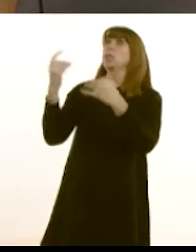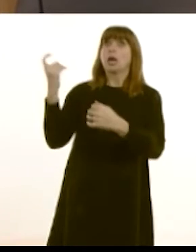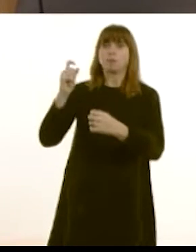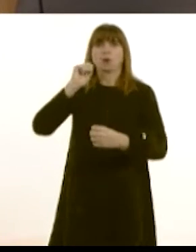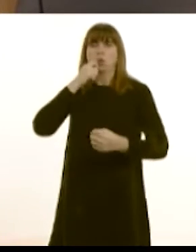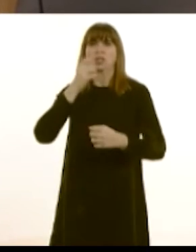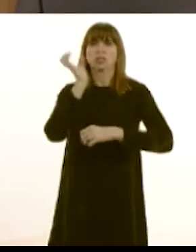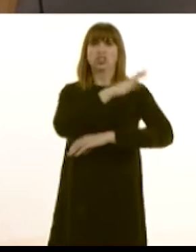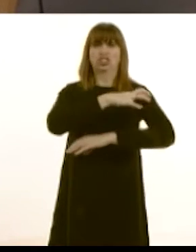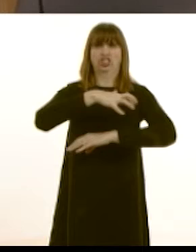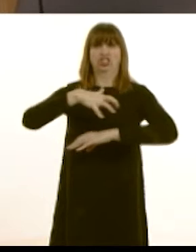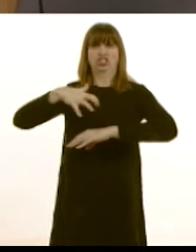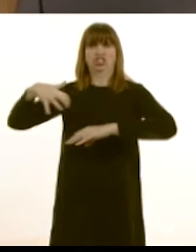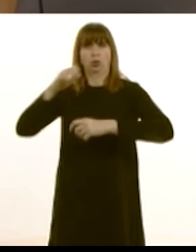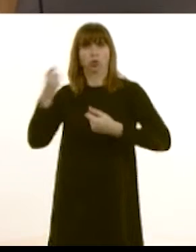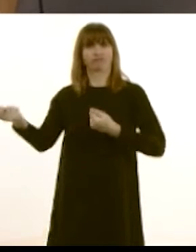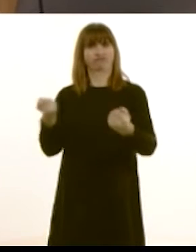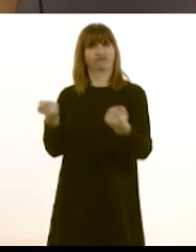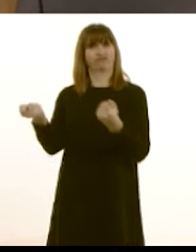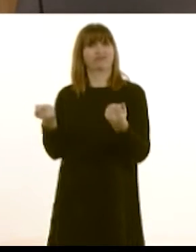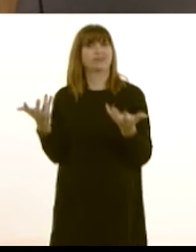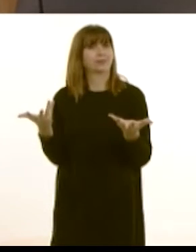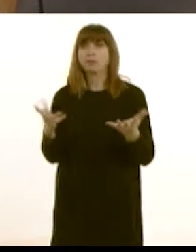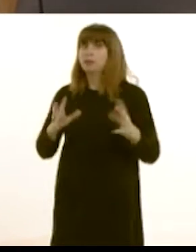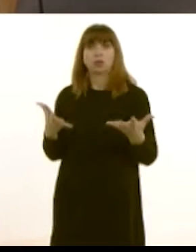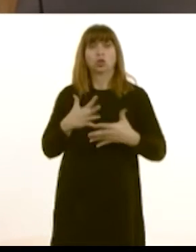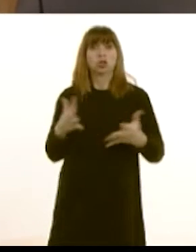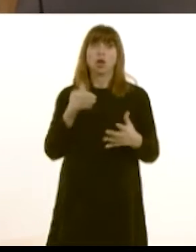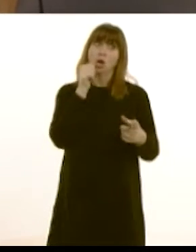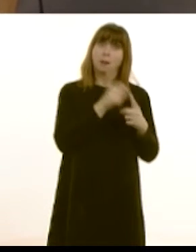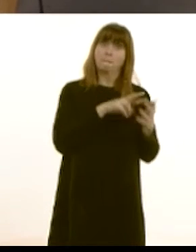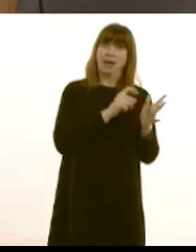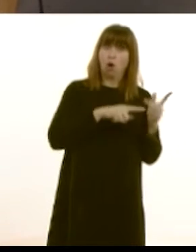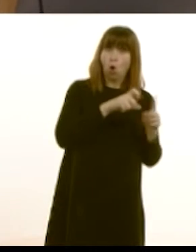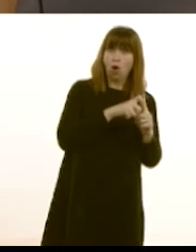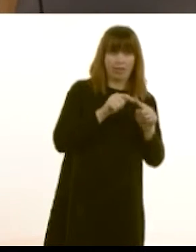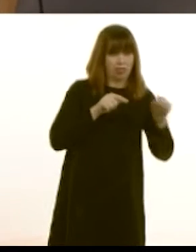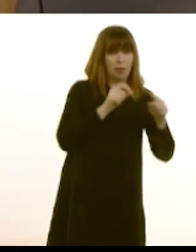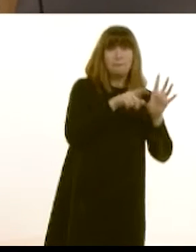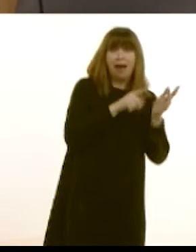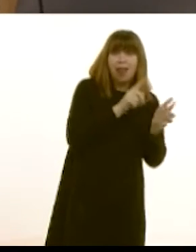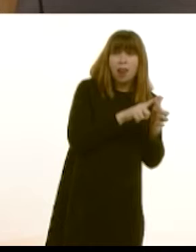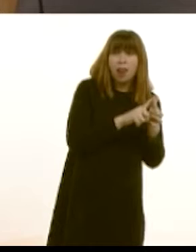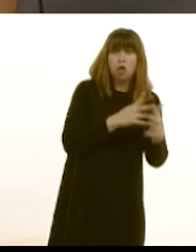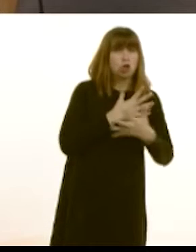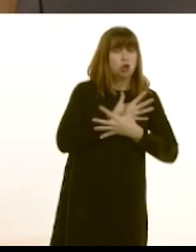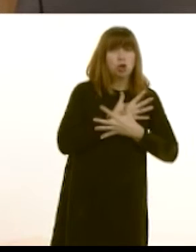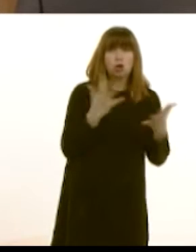Pyle and Pencoed, something Iíve never seen, ever, in all the years Iíve been living there, such was the volume of the rain.